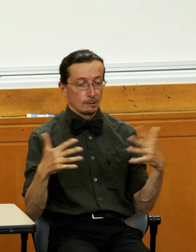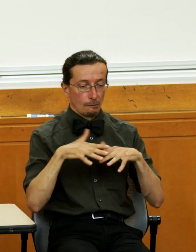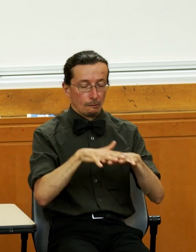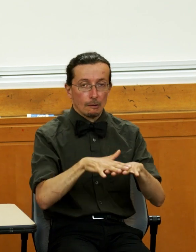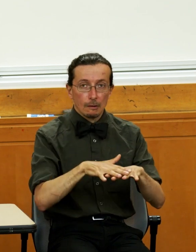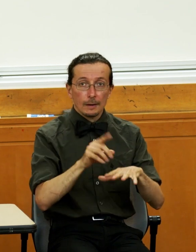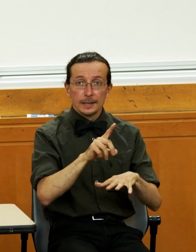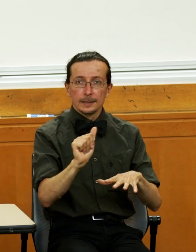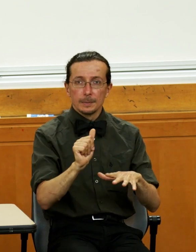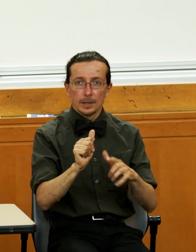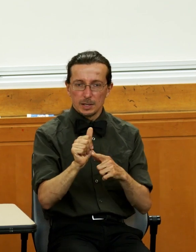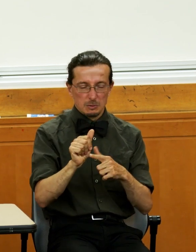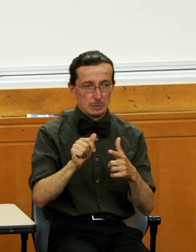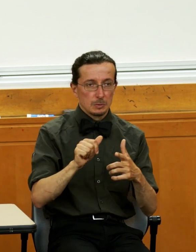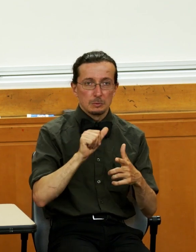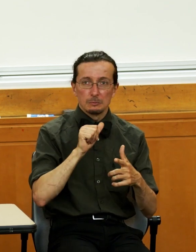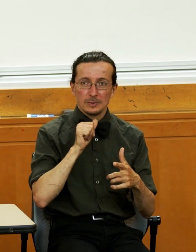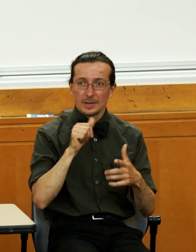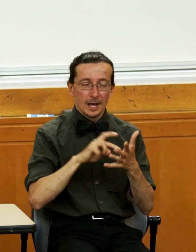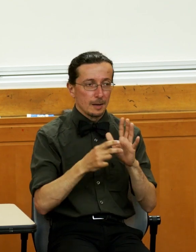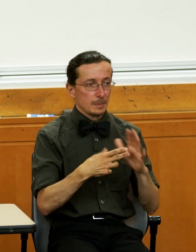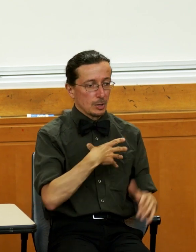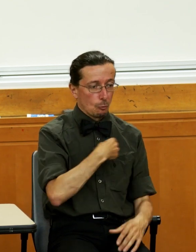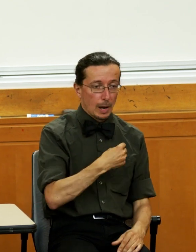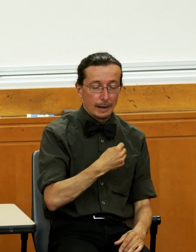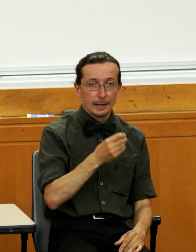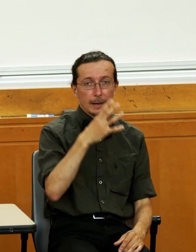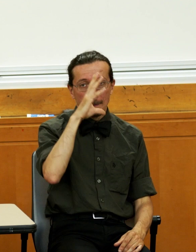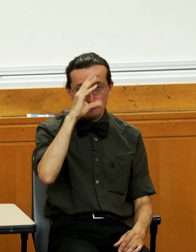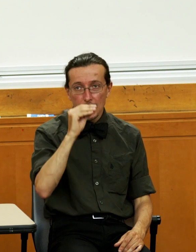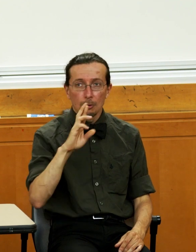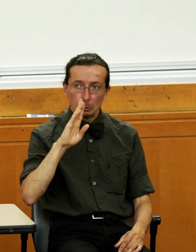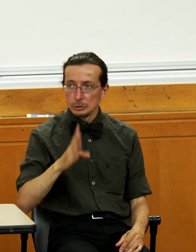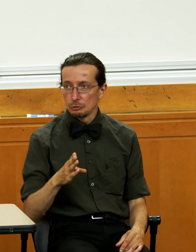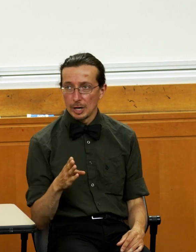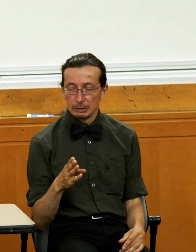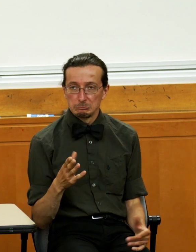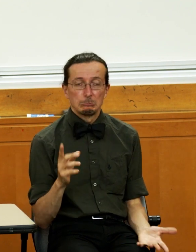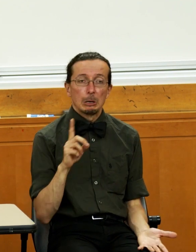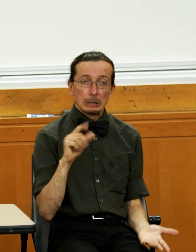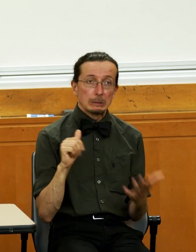white terms or male terms or straight terms. Disability Justice is to the disability rights